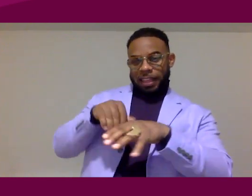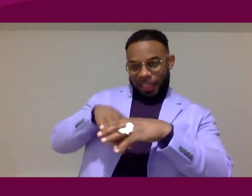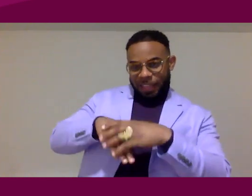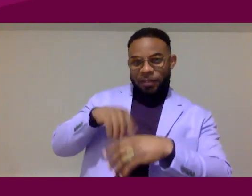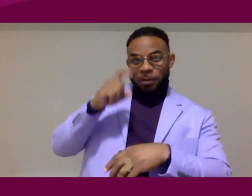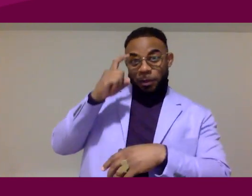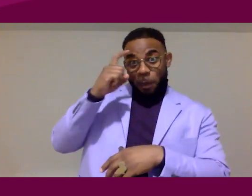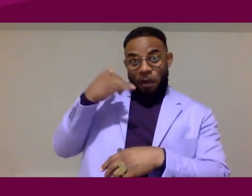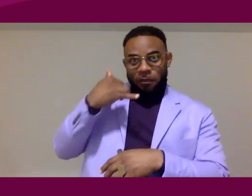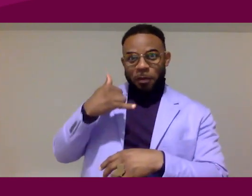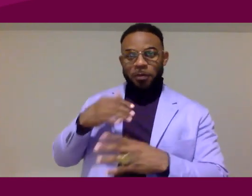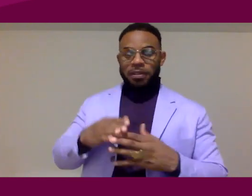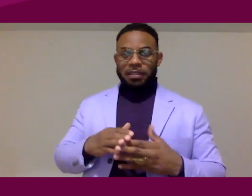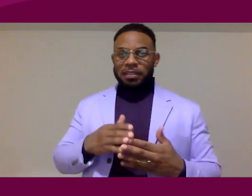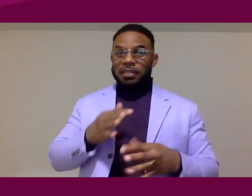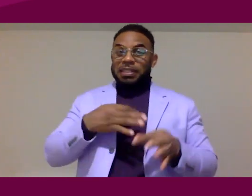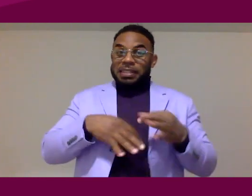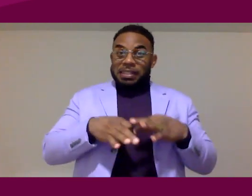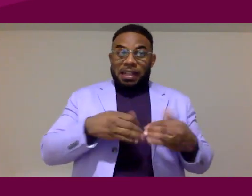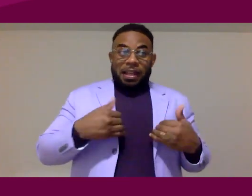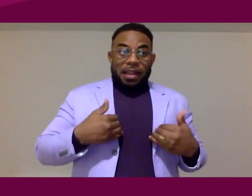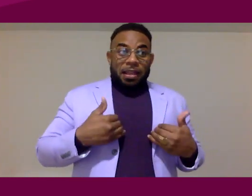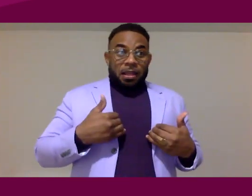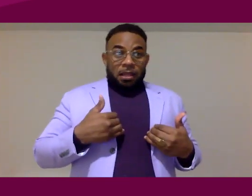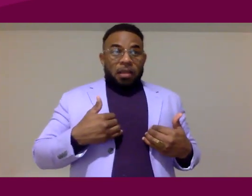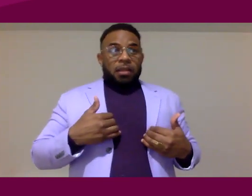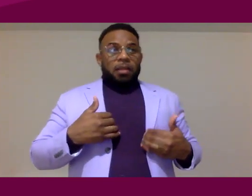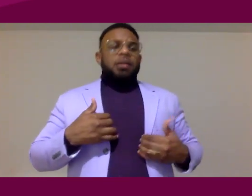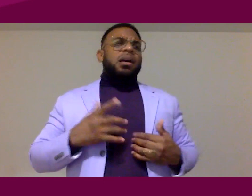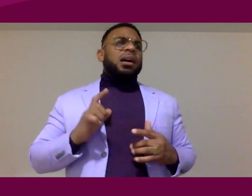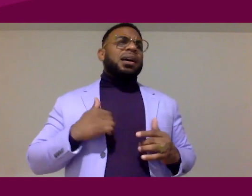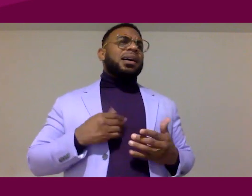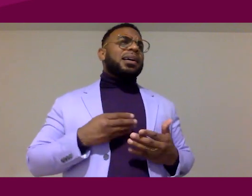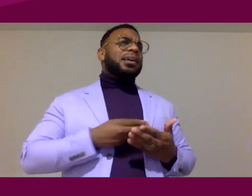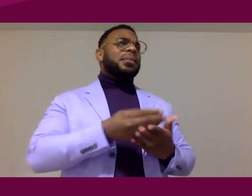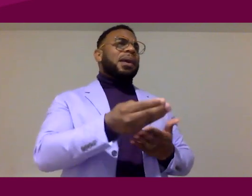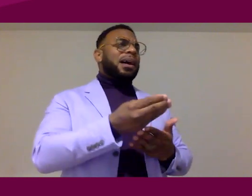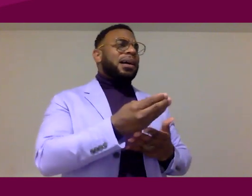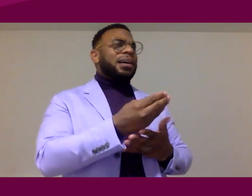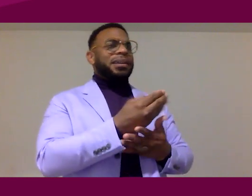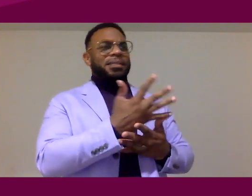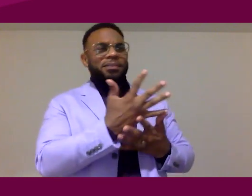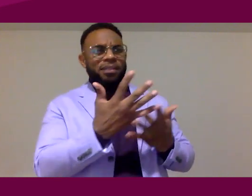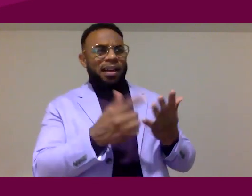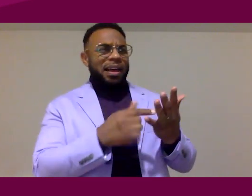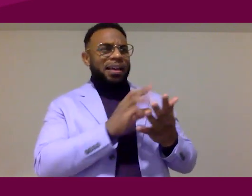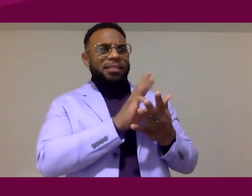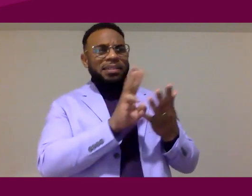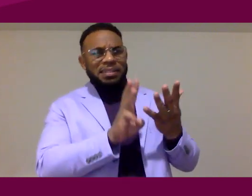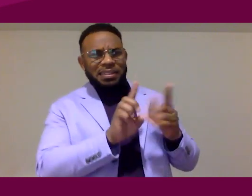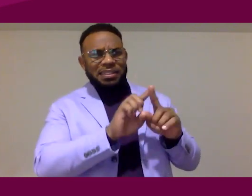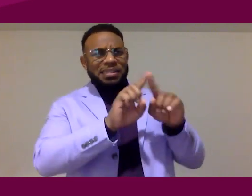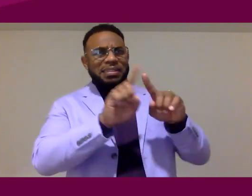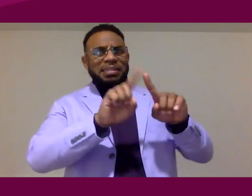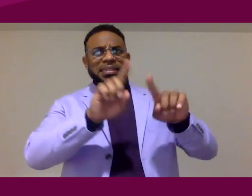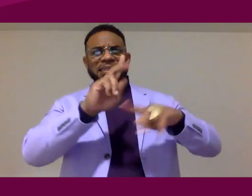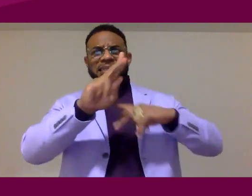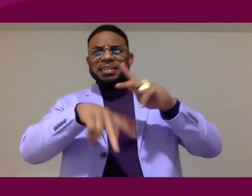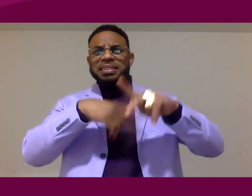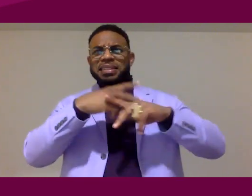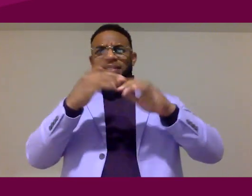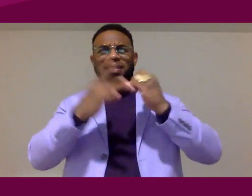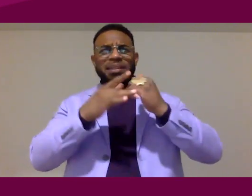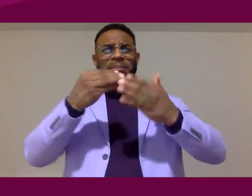So instead of having to buy five or six very expensive different types of technologies,